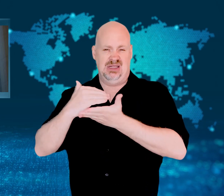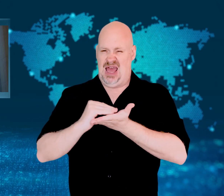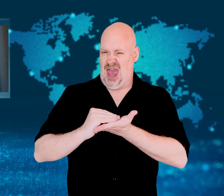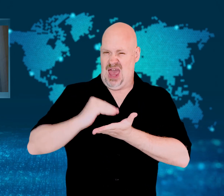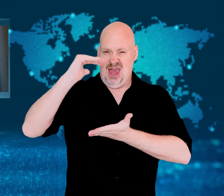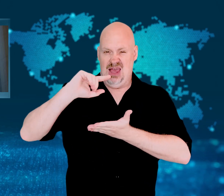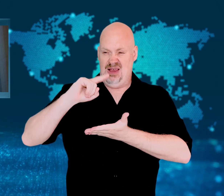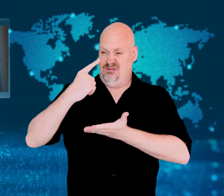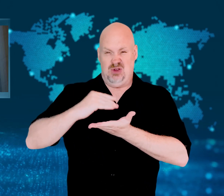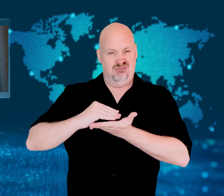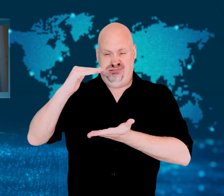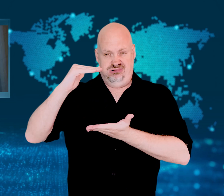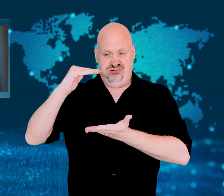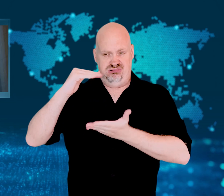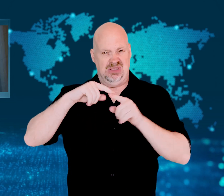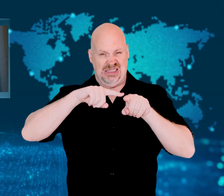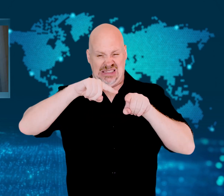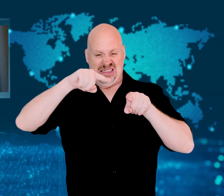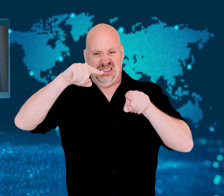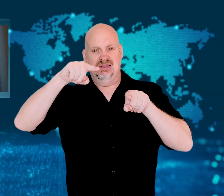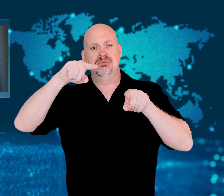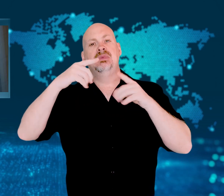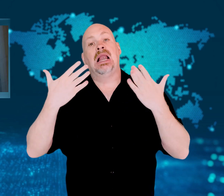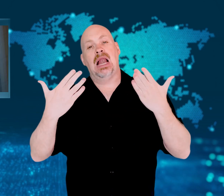remain steep.